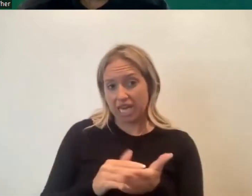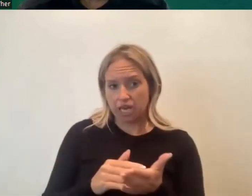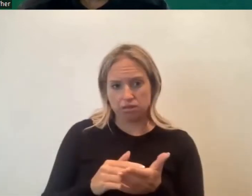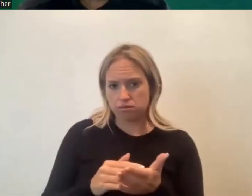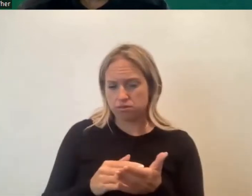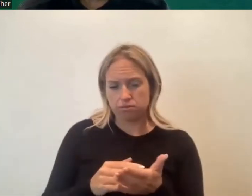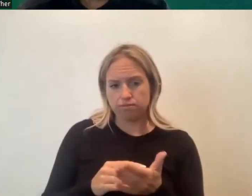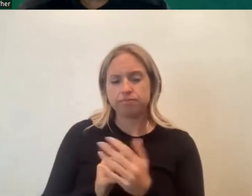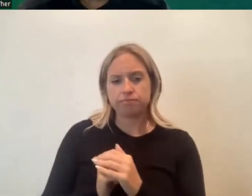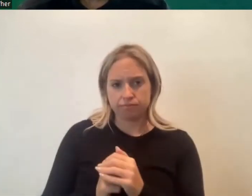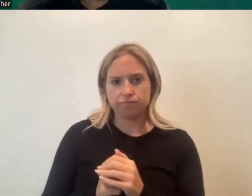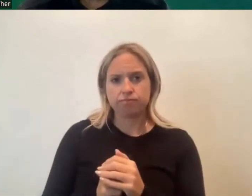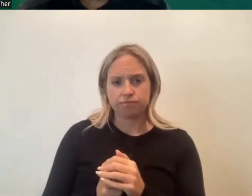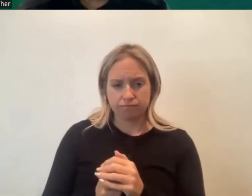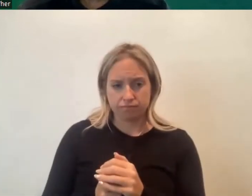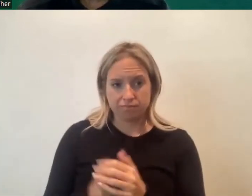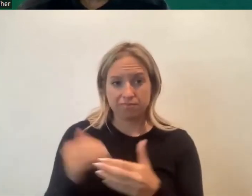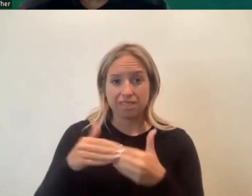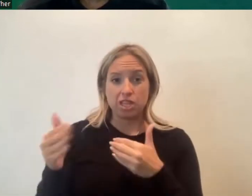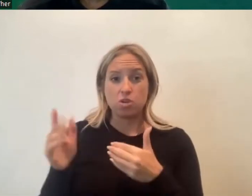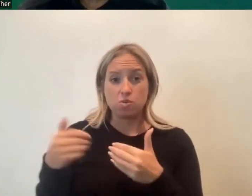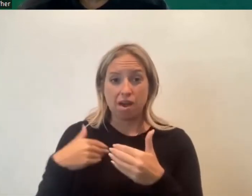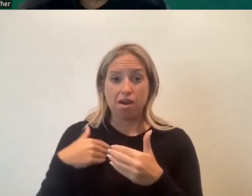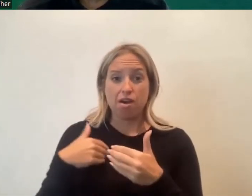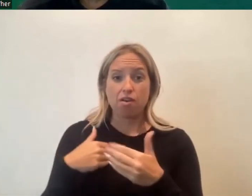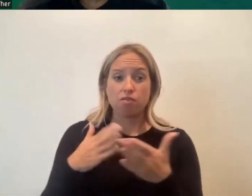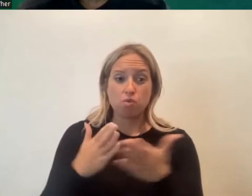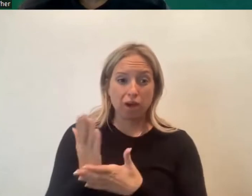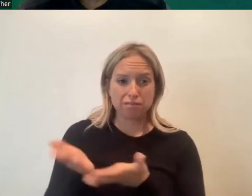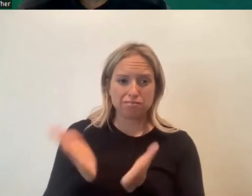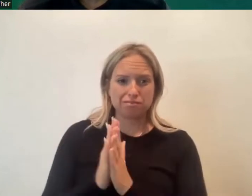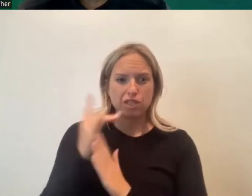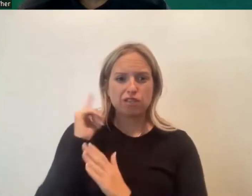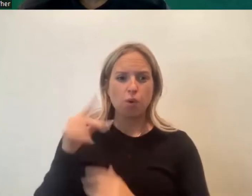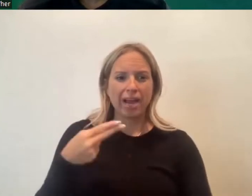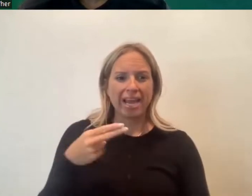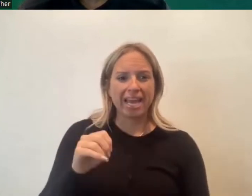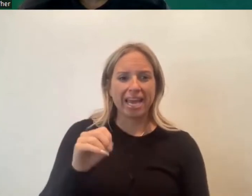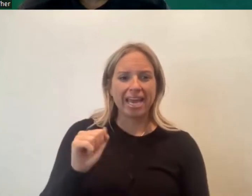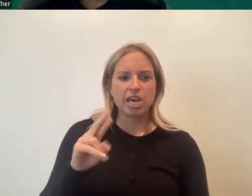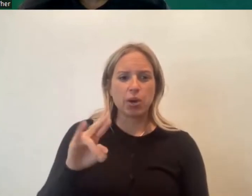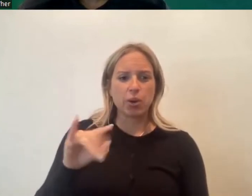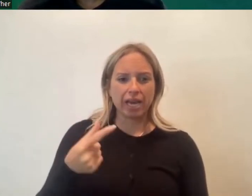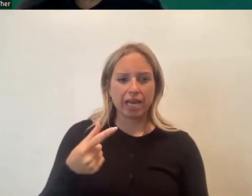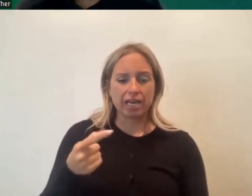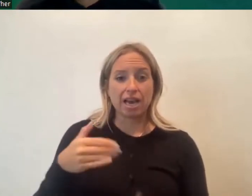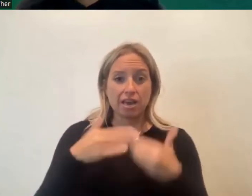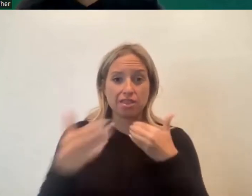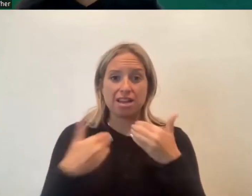At that point, you do have the right to ask for a hearing and go in front of what's called an administrative law judge.